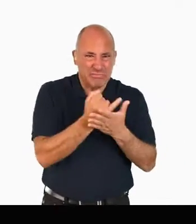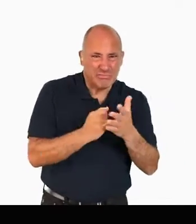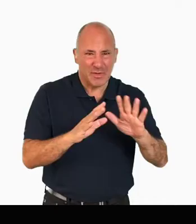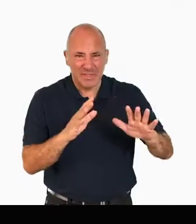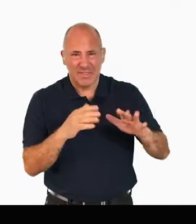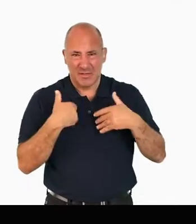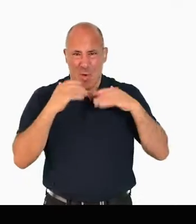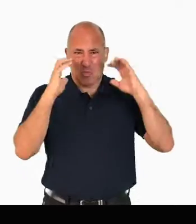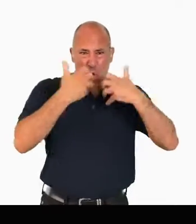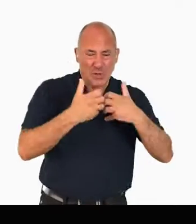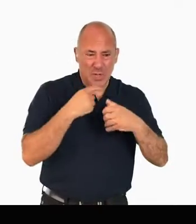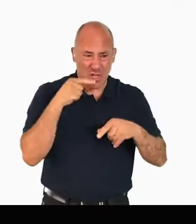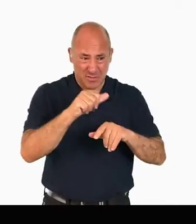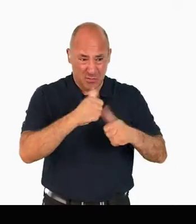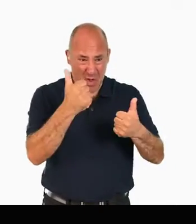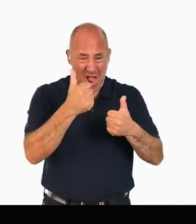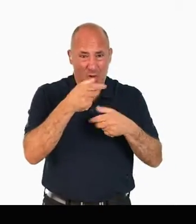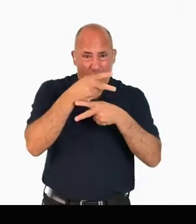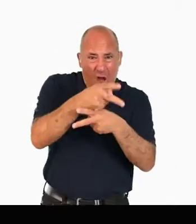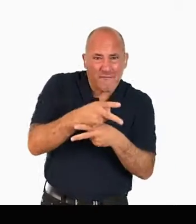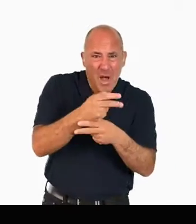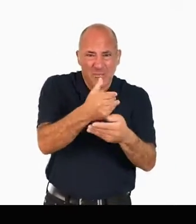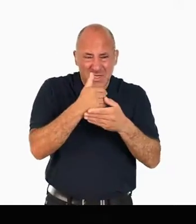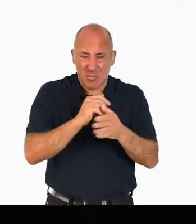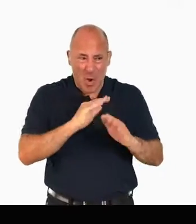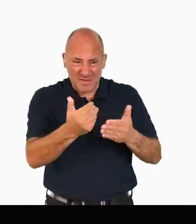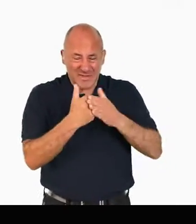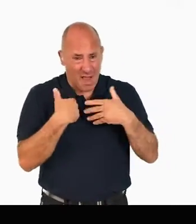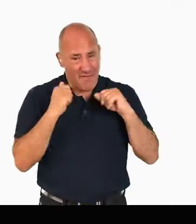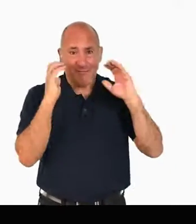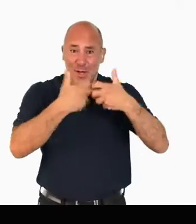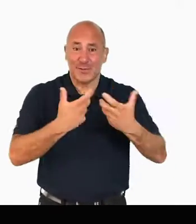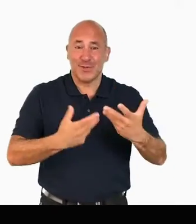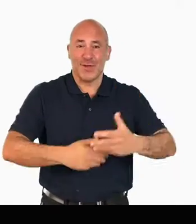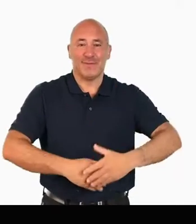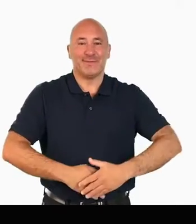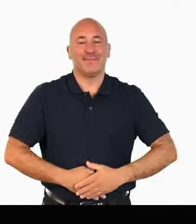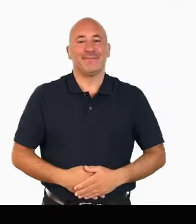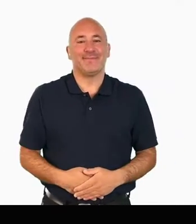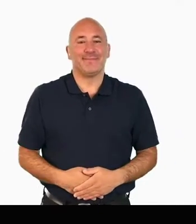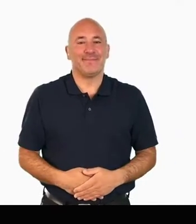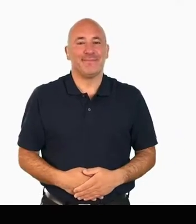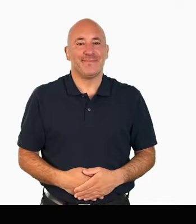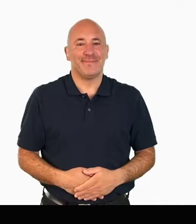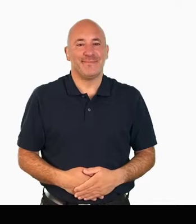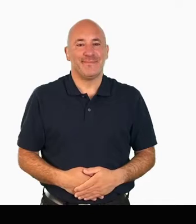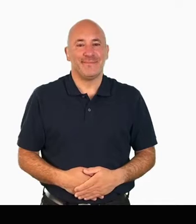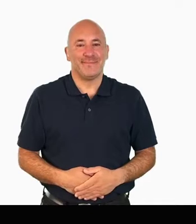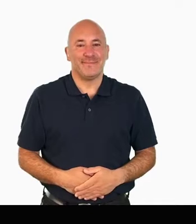she wouldn't have a good time. You were concerned that she wouldn't be well protected. She wouldn't be safe.